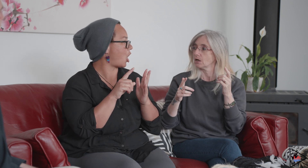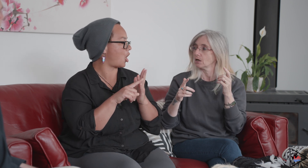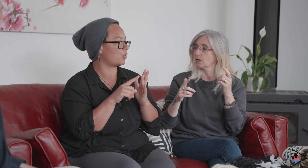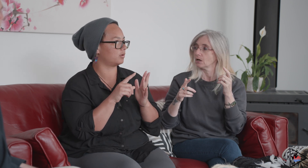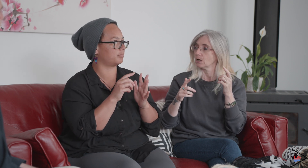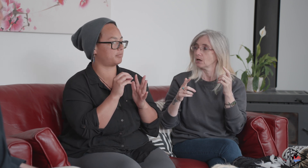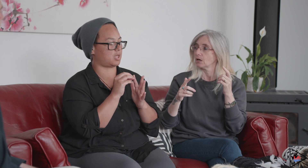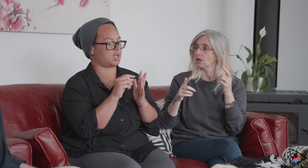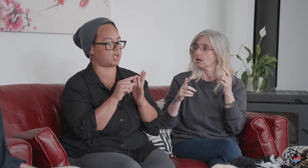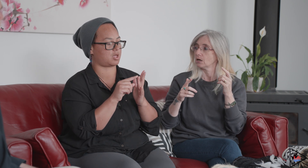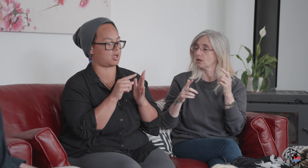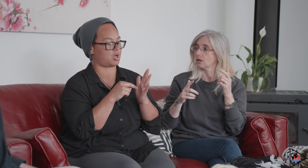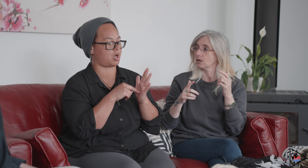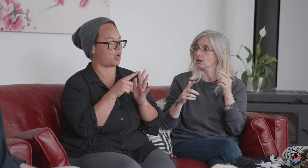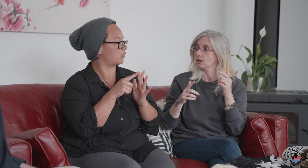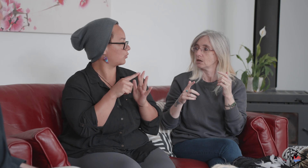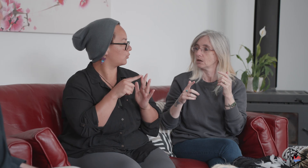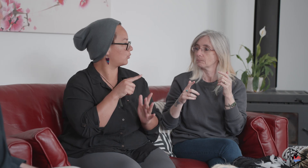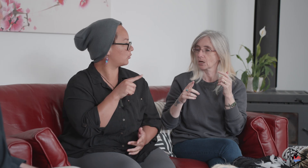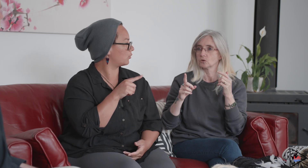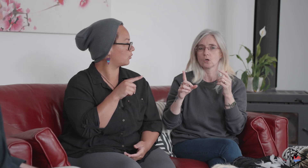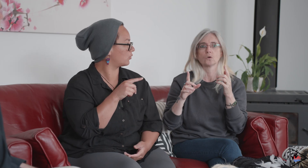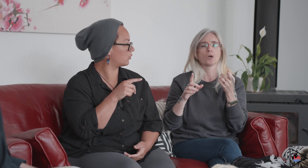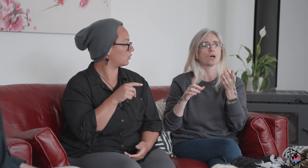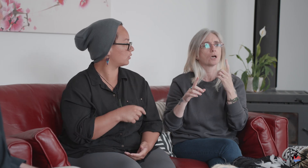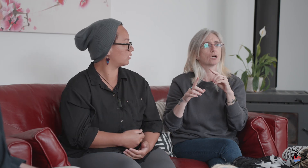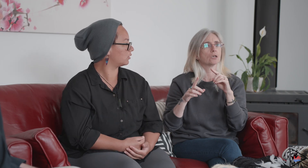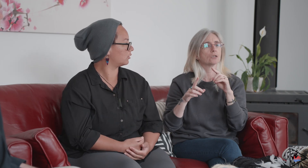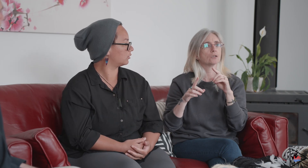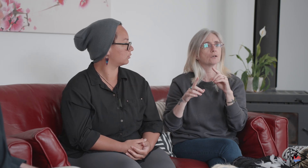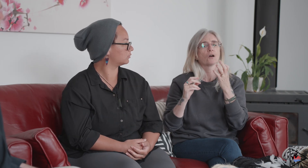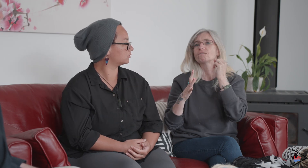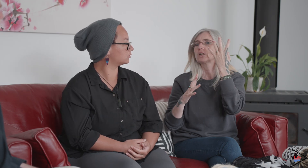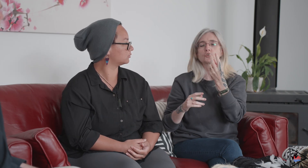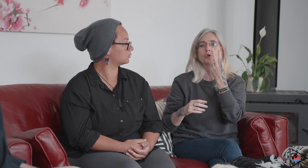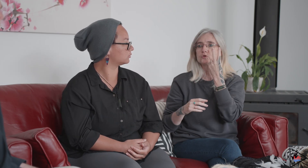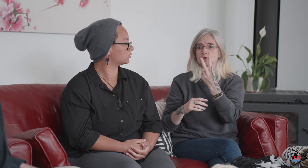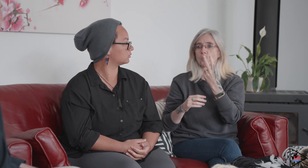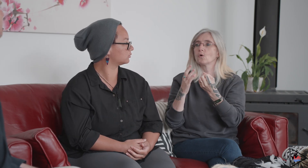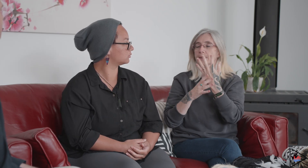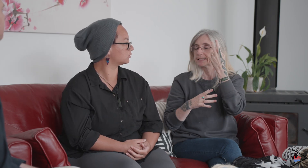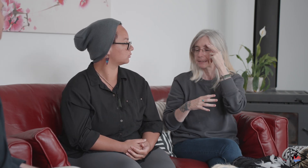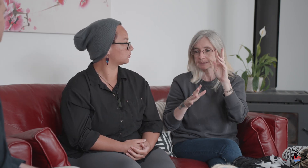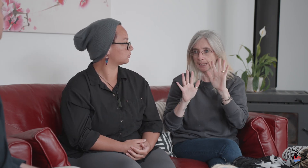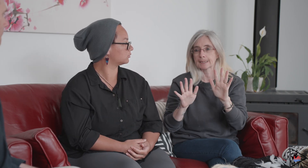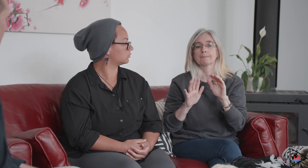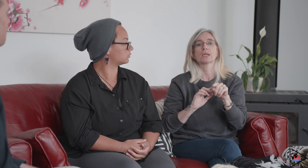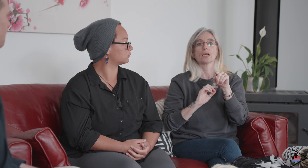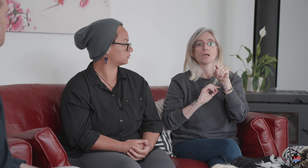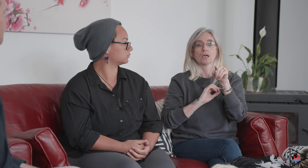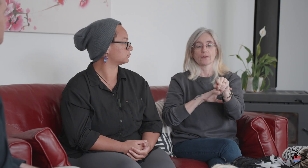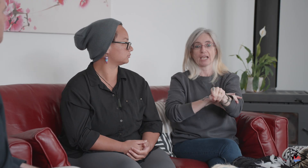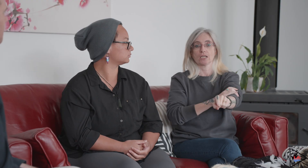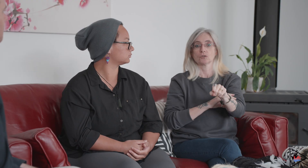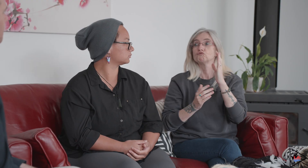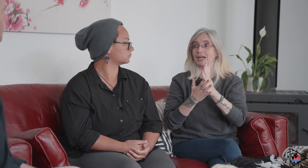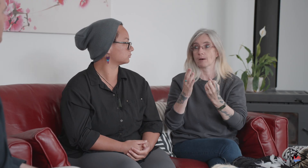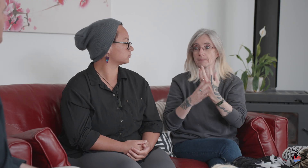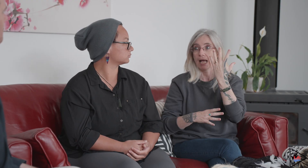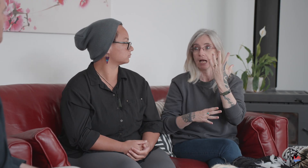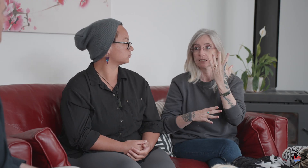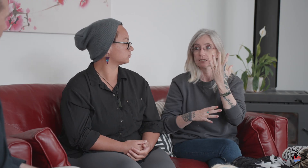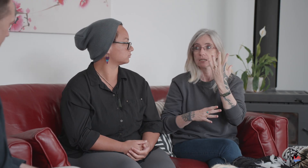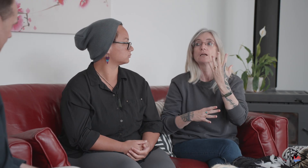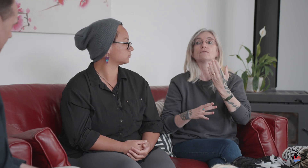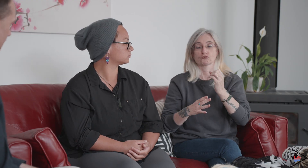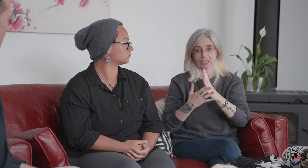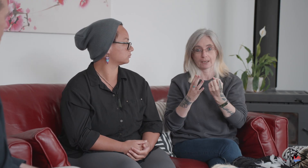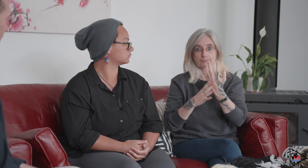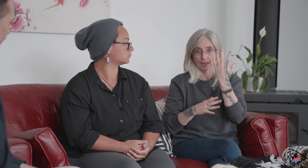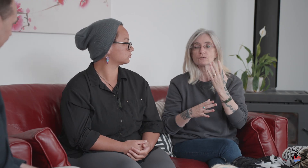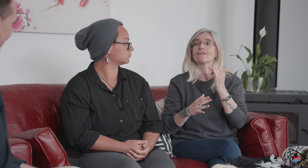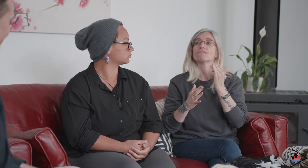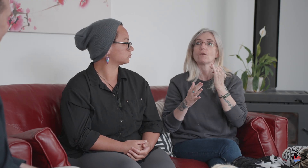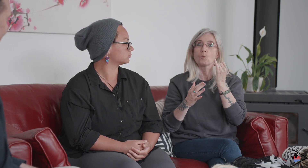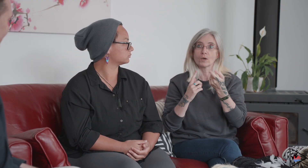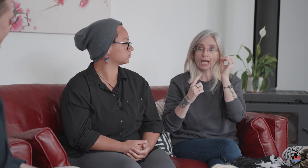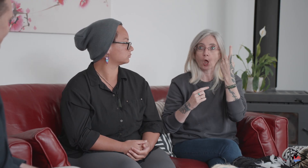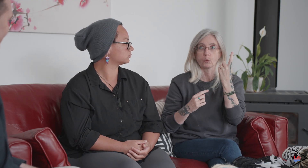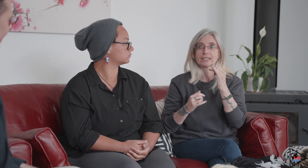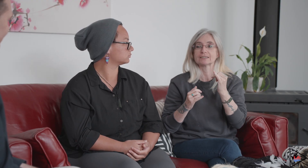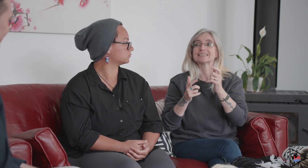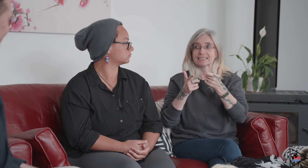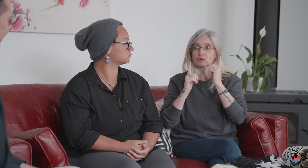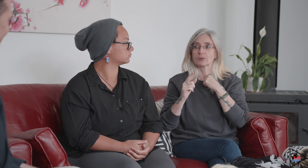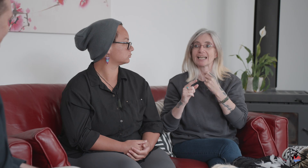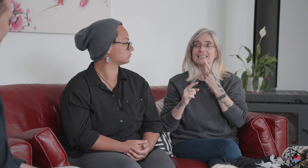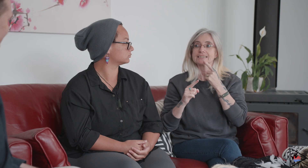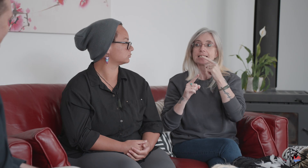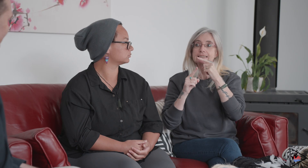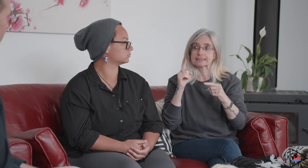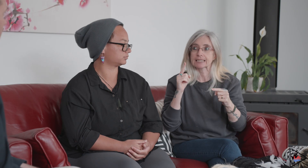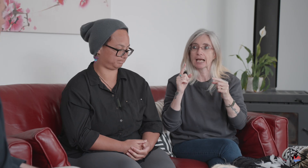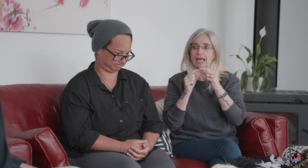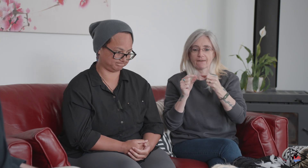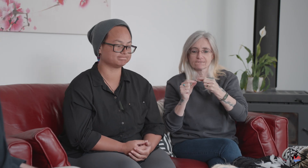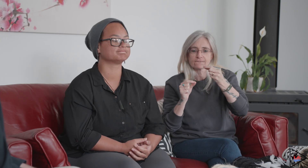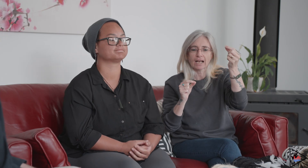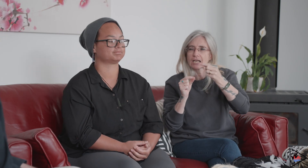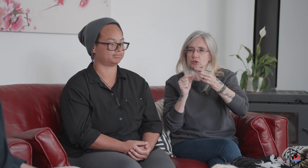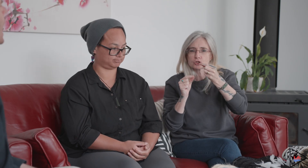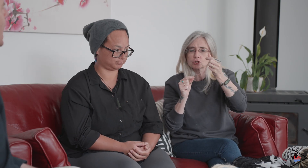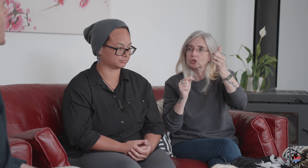It's called P.... Is it maybe? Oh, anyway, there's two other particular plant names that